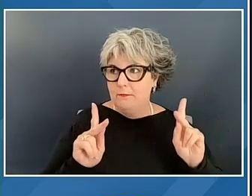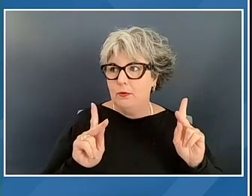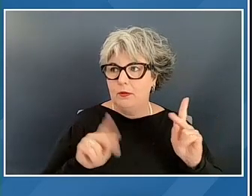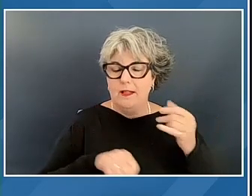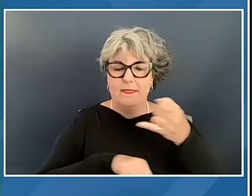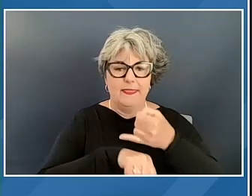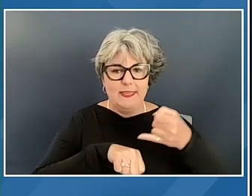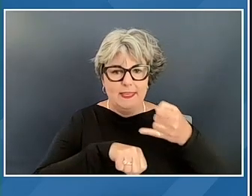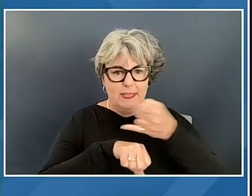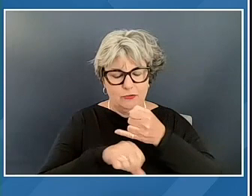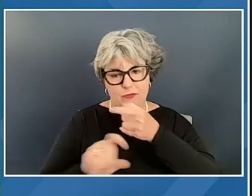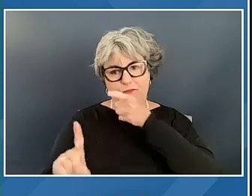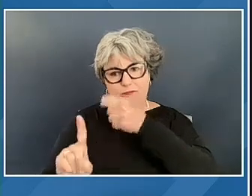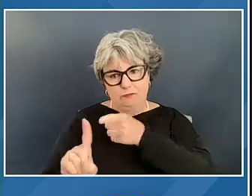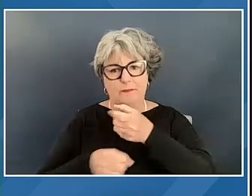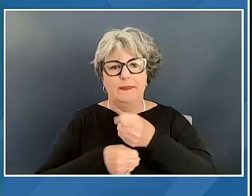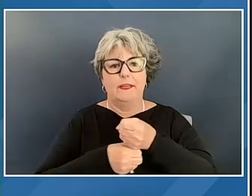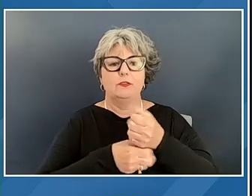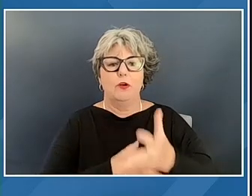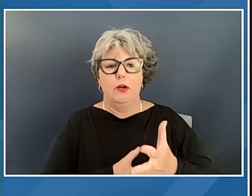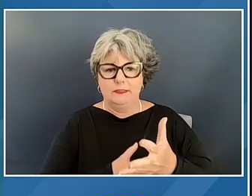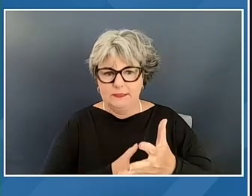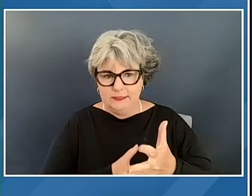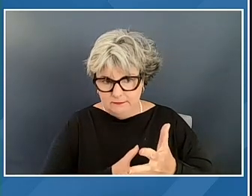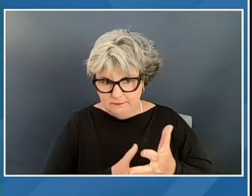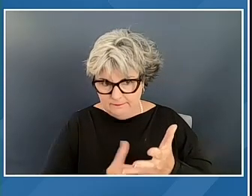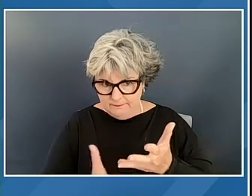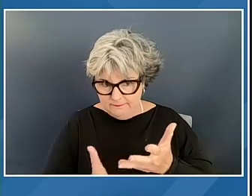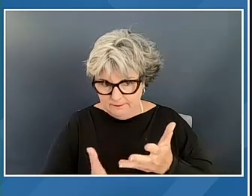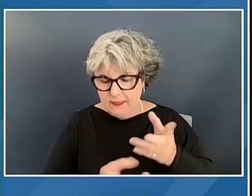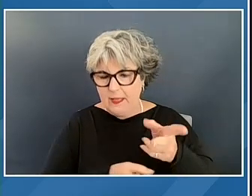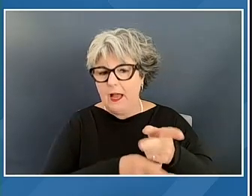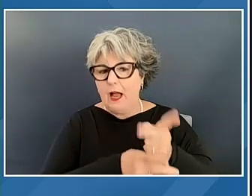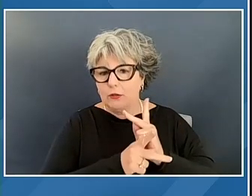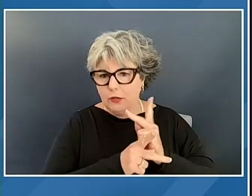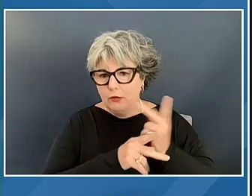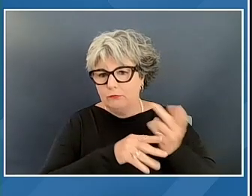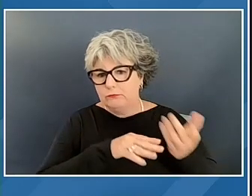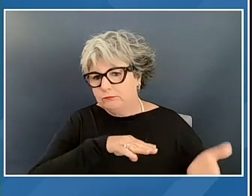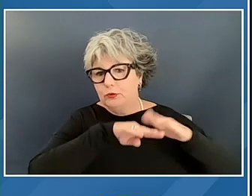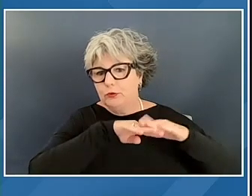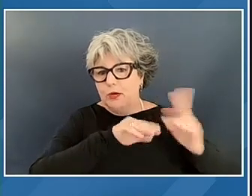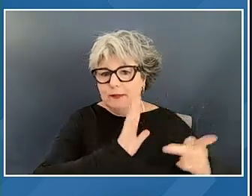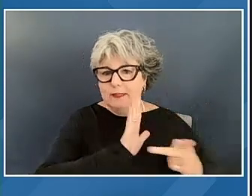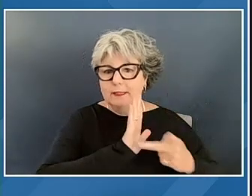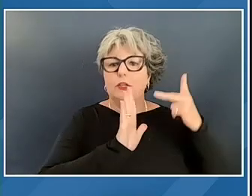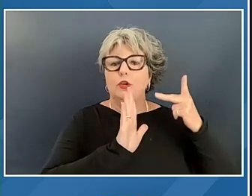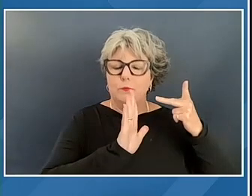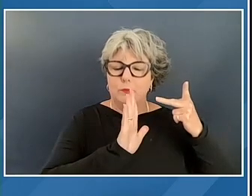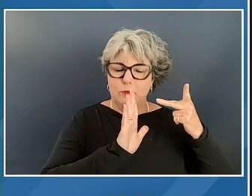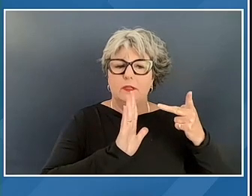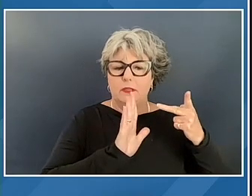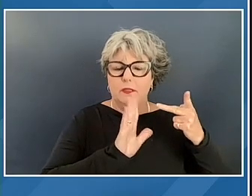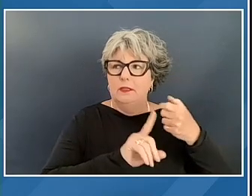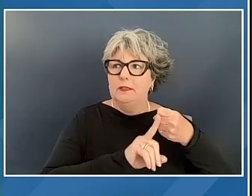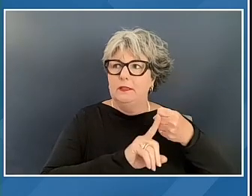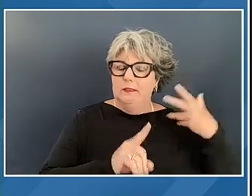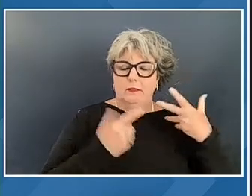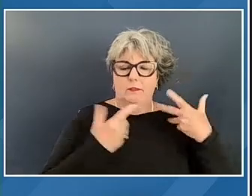causing our loans to compound and double and balloon and get to these extraordinary amounts that a lot of us can't handle,